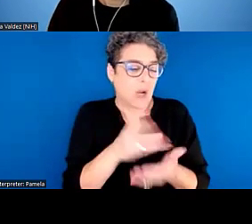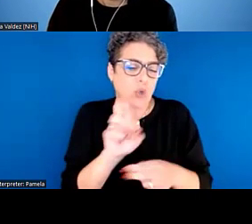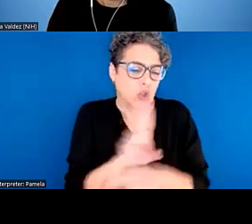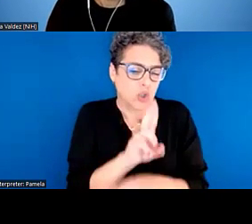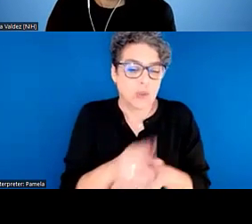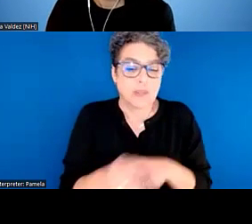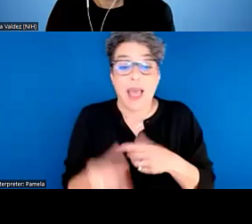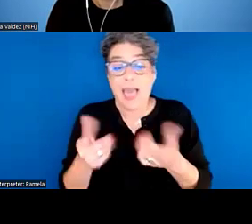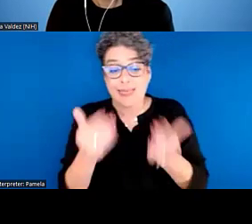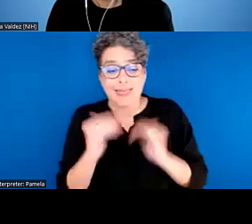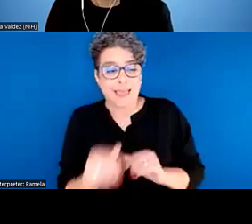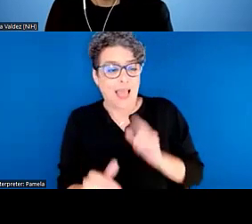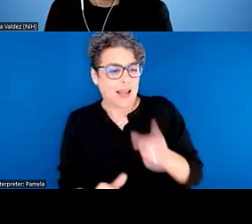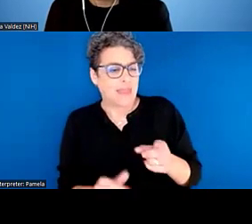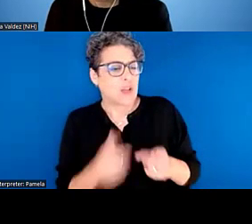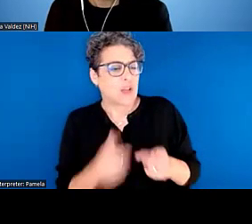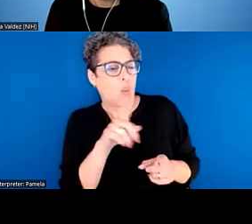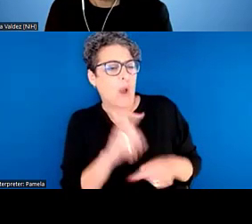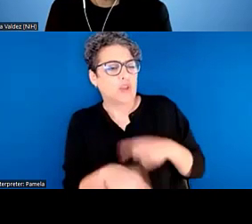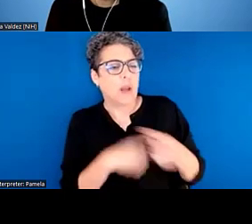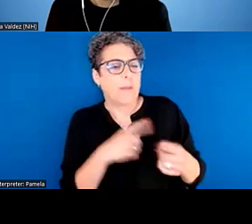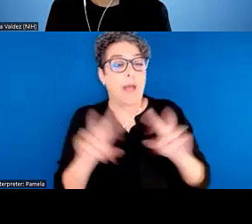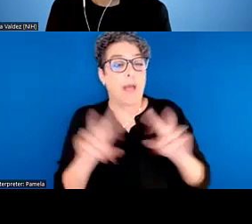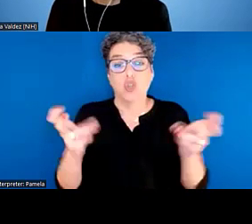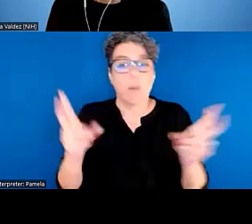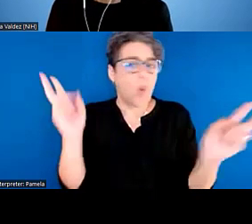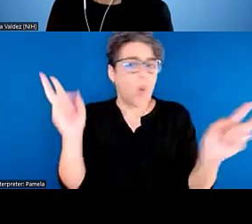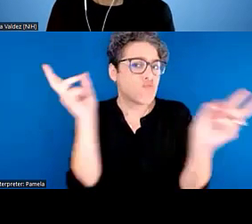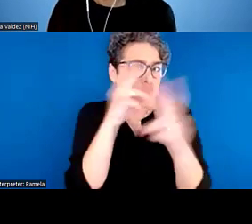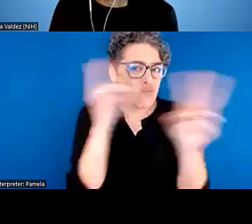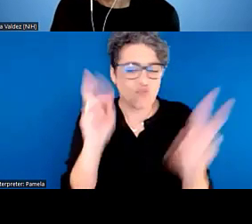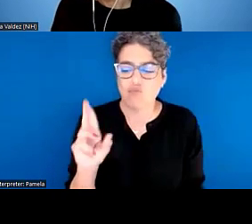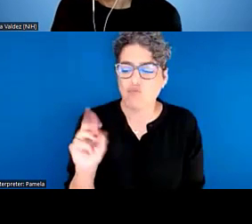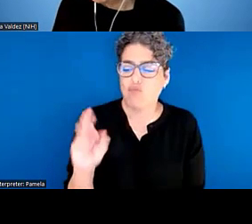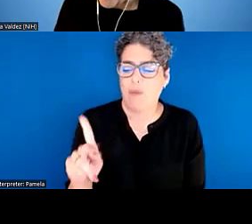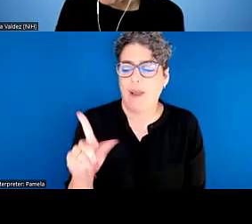here in the misconduct world? Dr. Patricia Valdez: Ranjini can speak to that too.